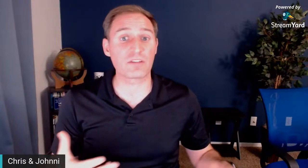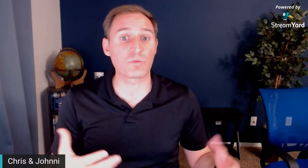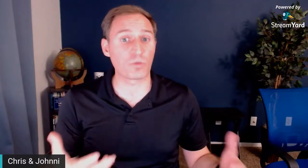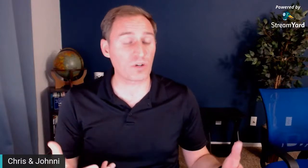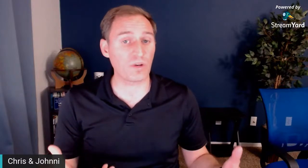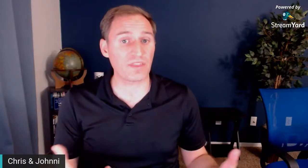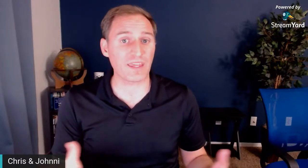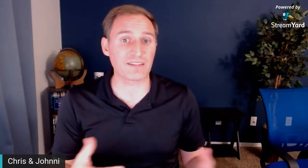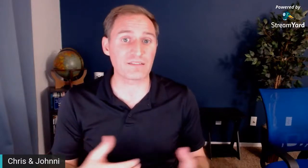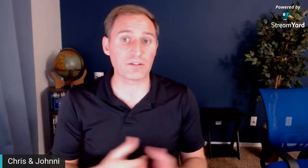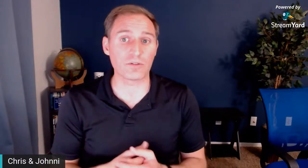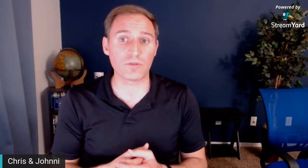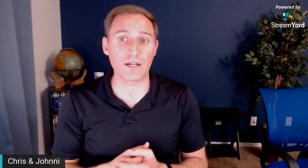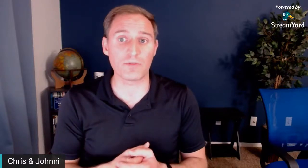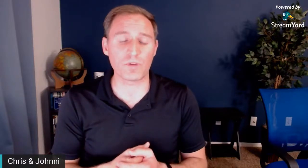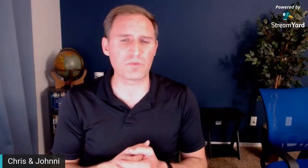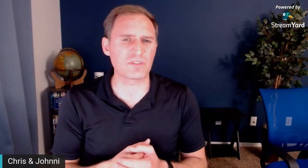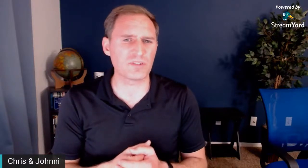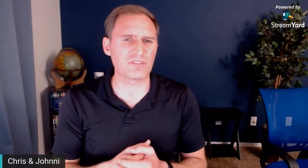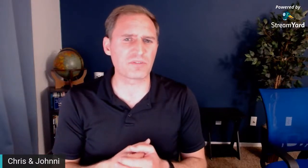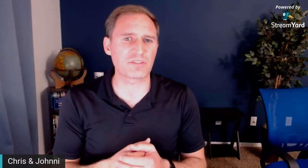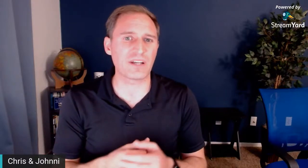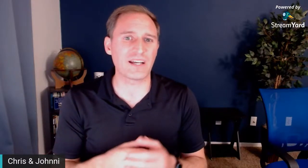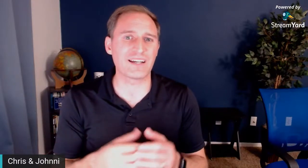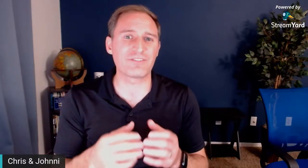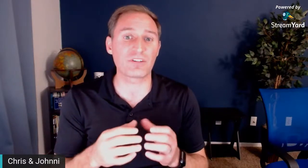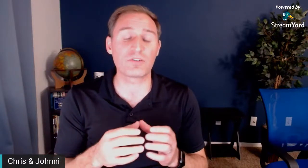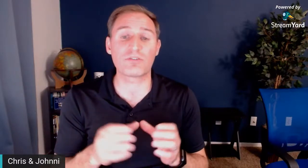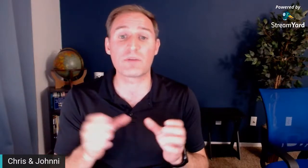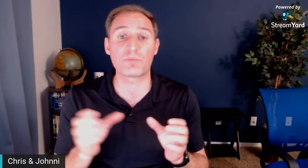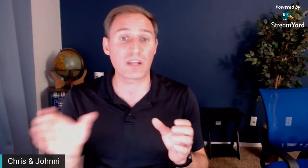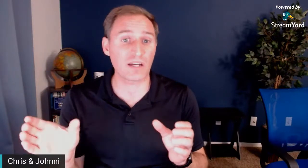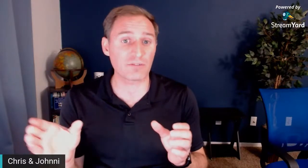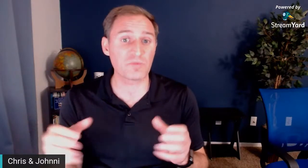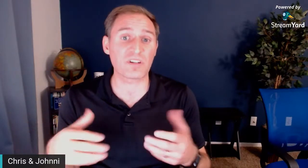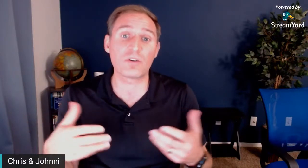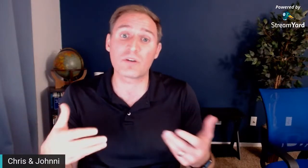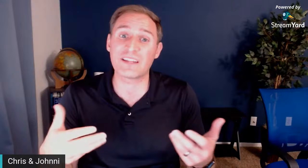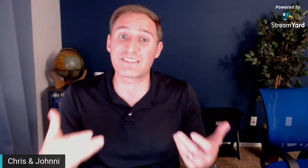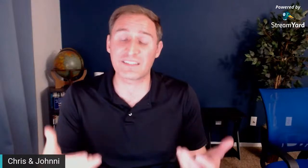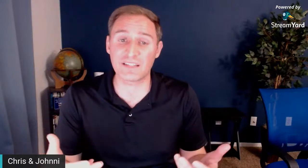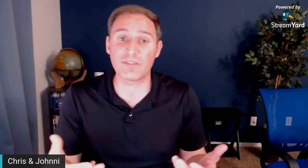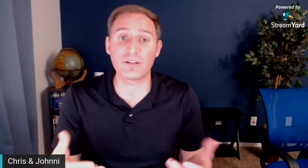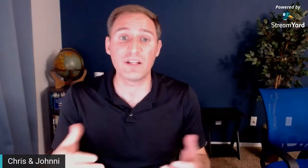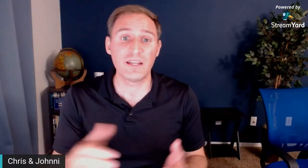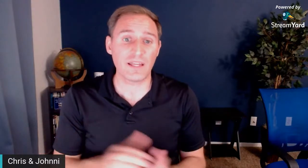can work with and so what we'll do is we'll create breakout rooms according to skill level